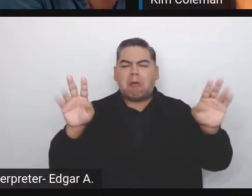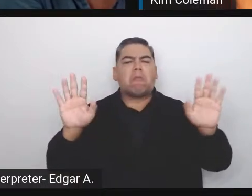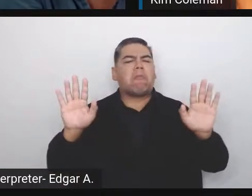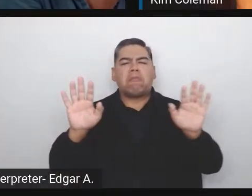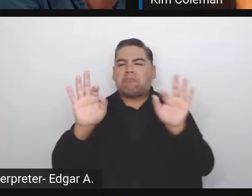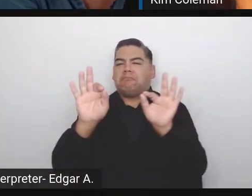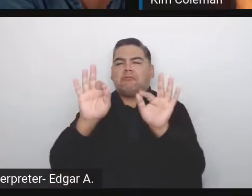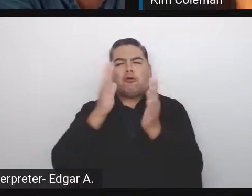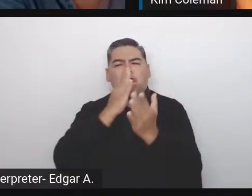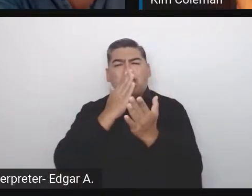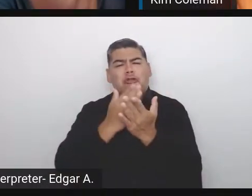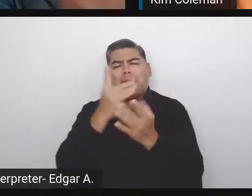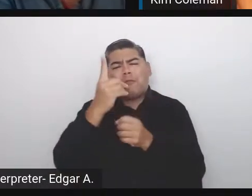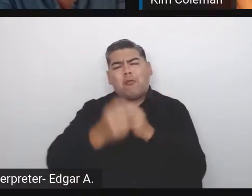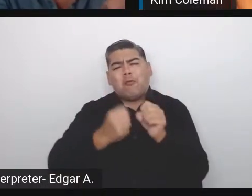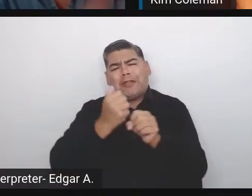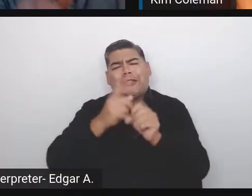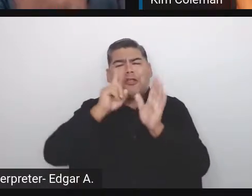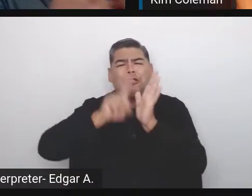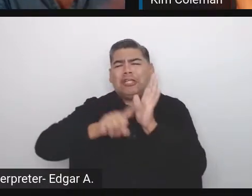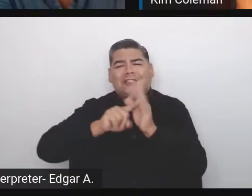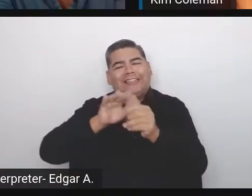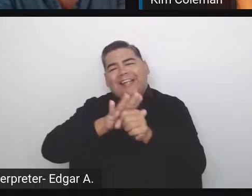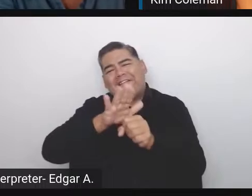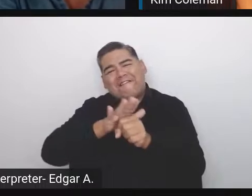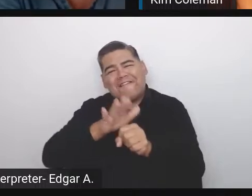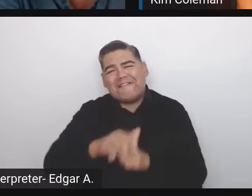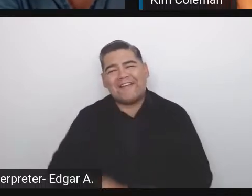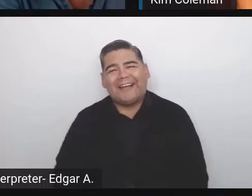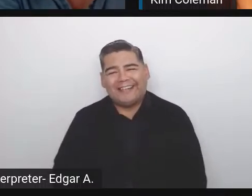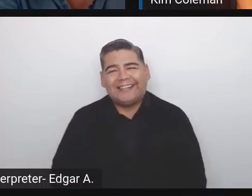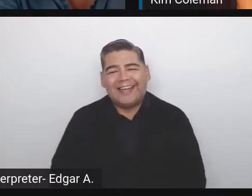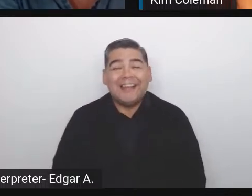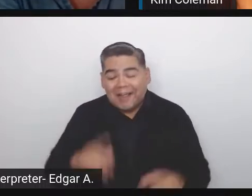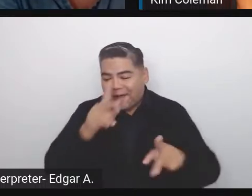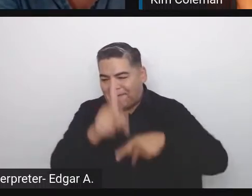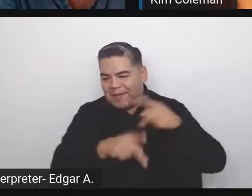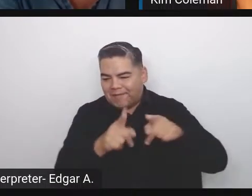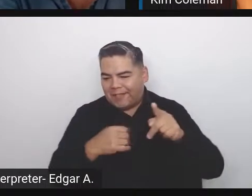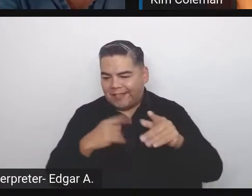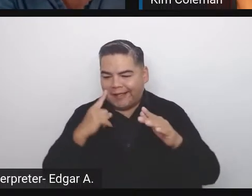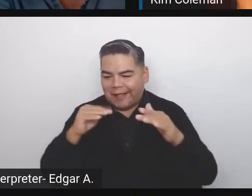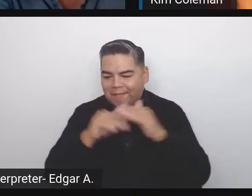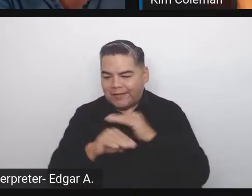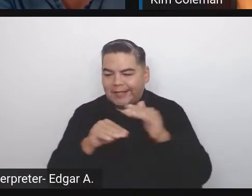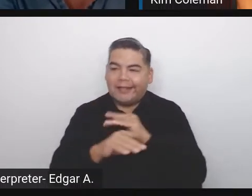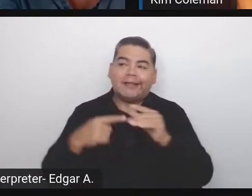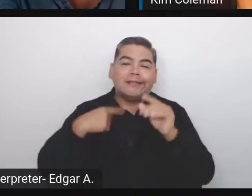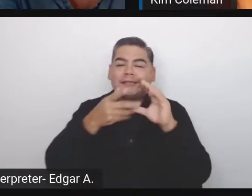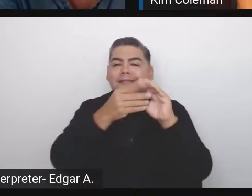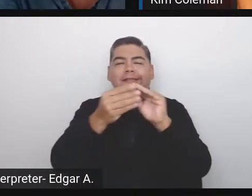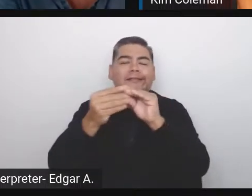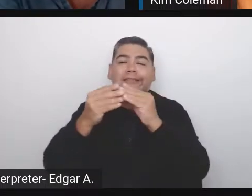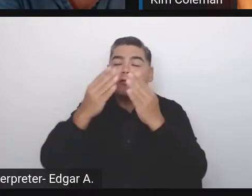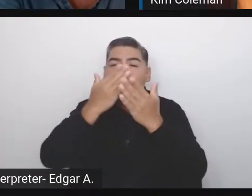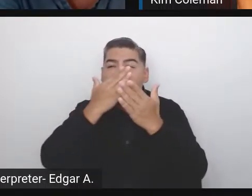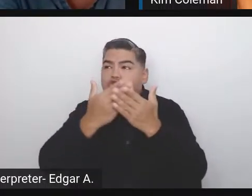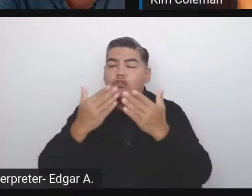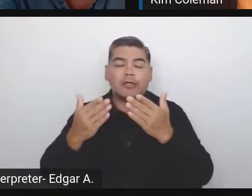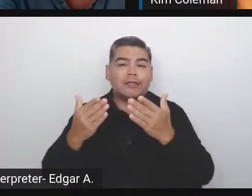improvement from what it was prior, I am sure that the metrics when you look at them again, you will see that you are good and